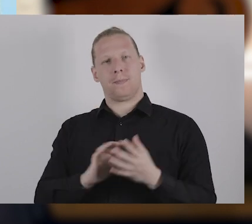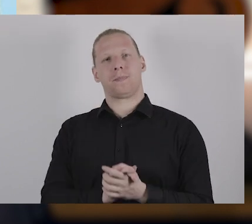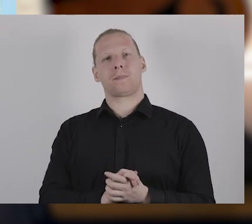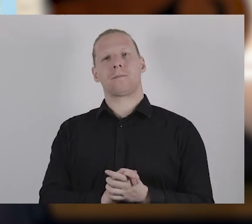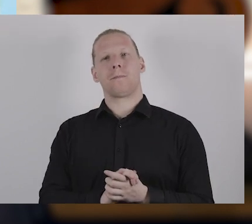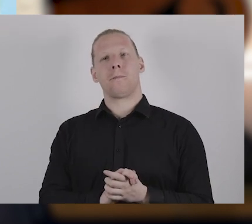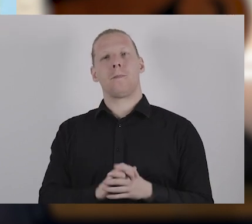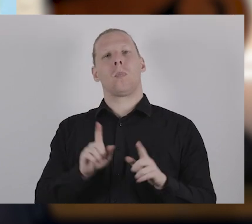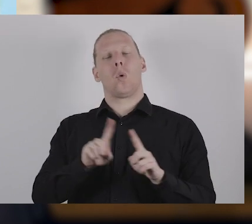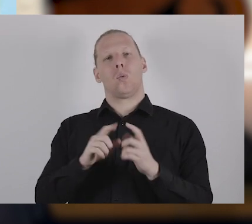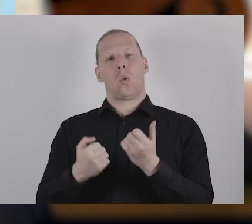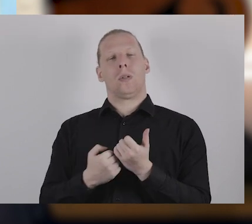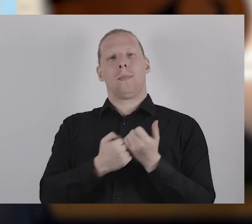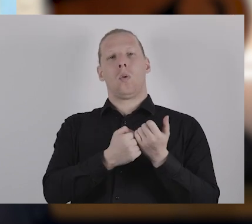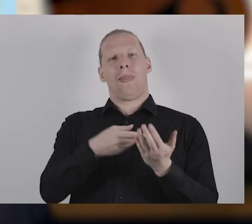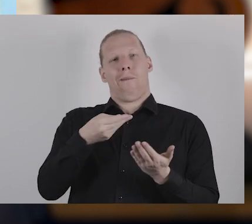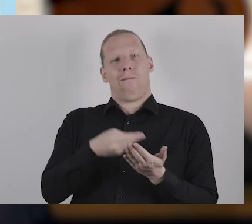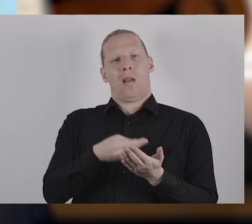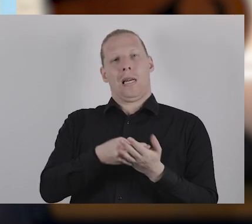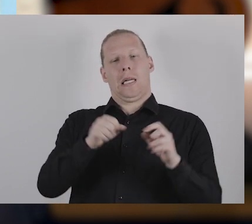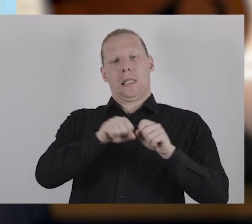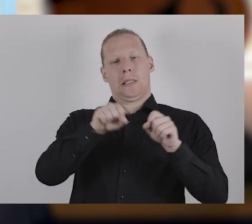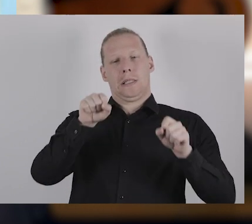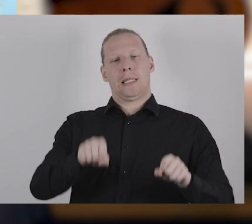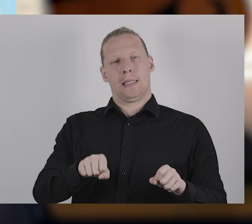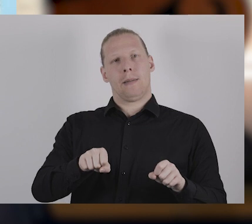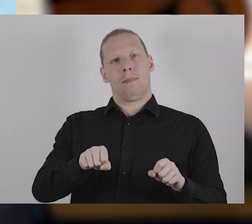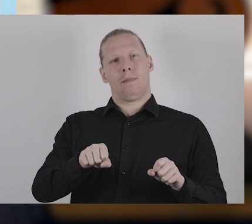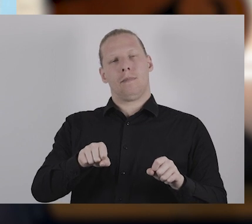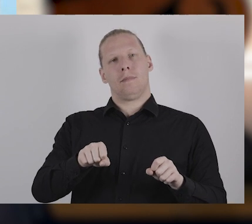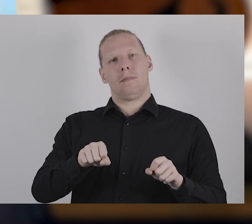which supports ngā toi Māori artists and arts practitioners to protect,